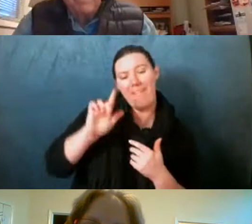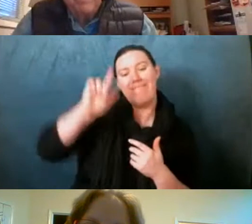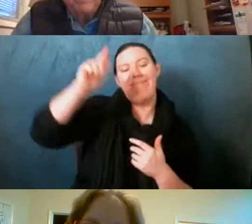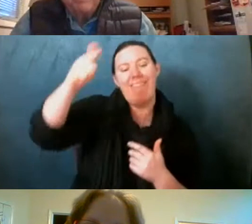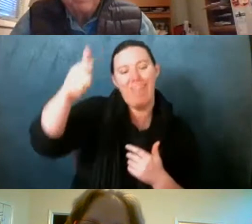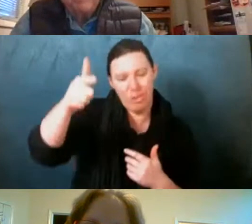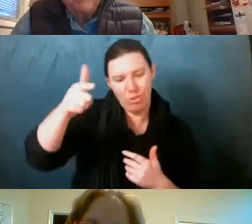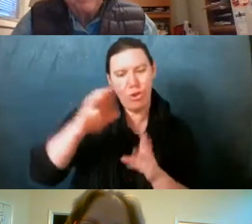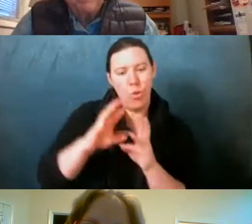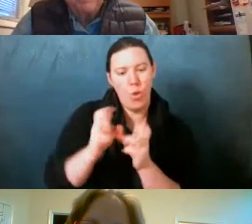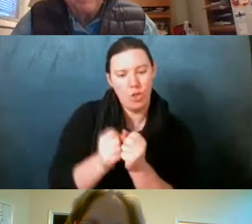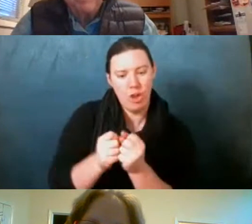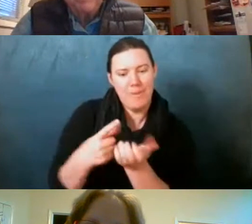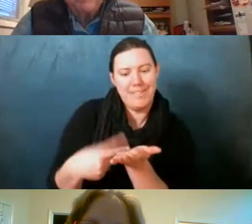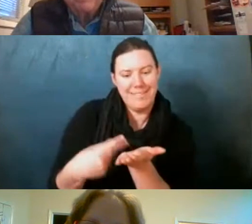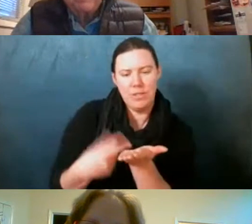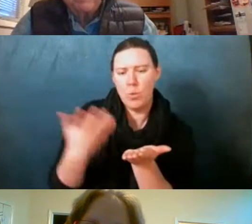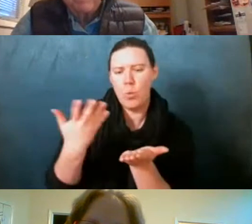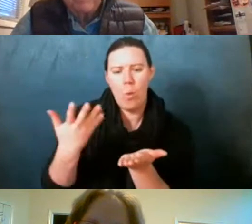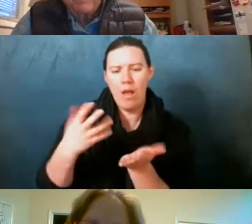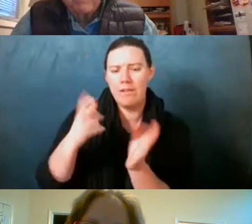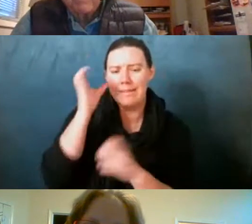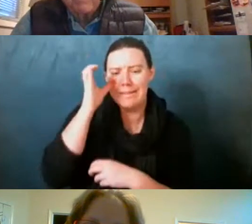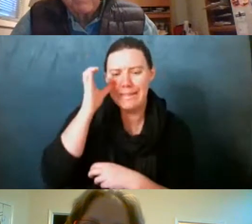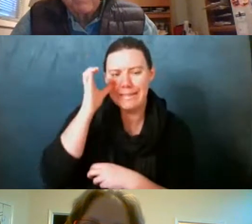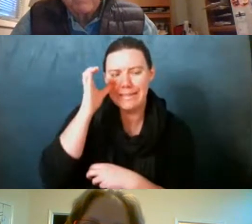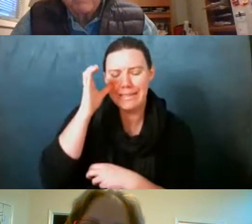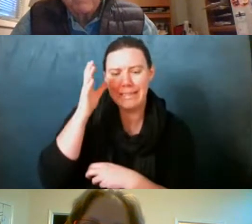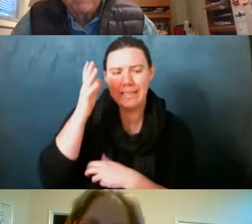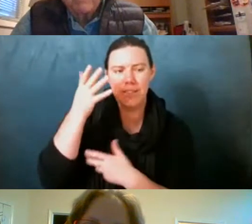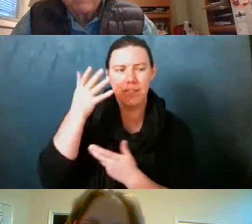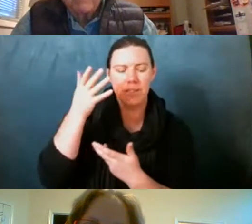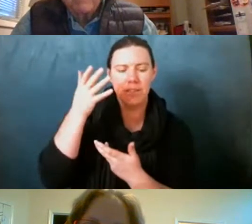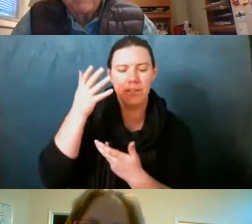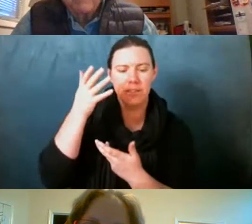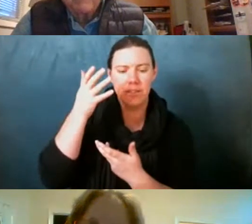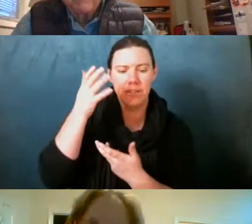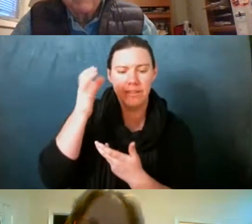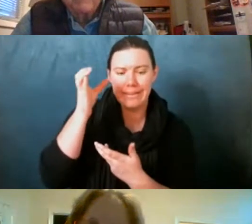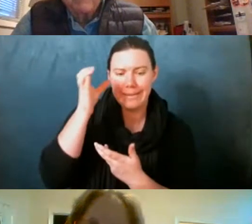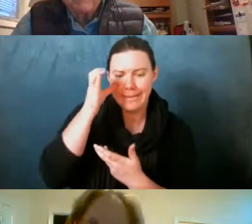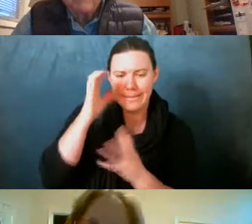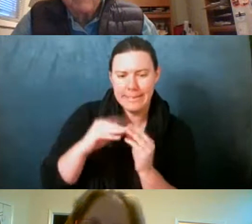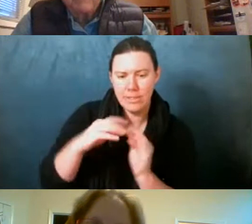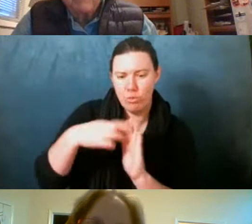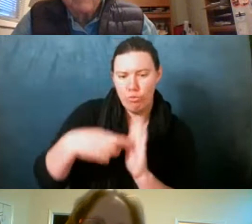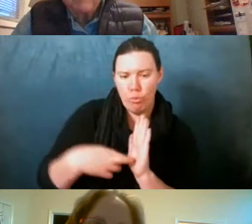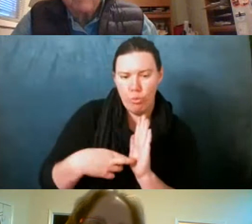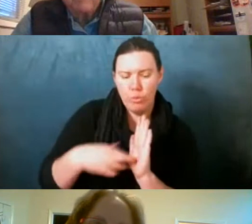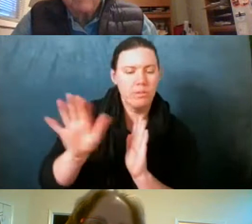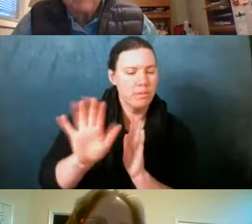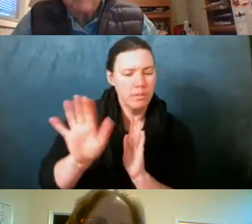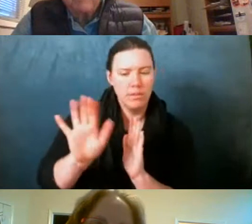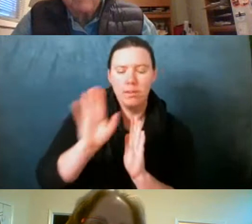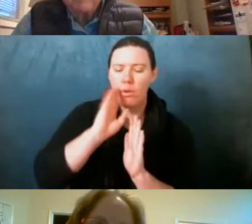And if you begin to talk about the rule process, we'll ask you again to quickly finish your thoughts.